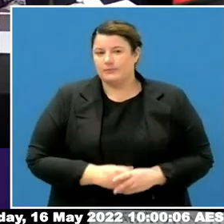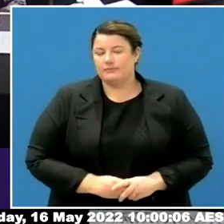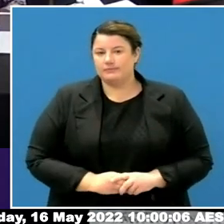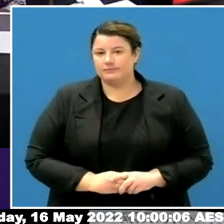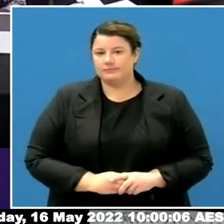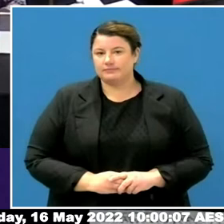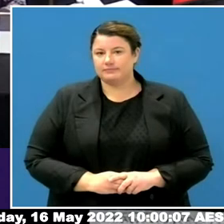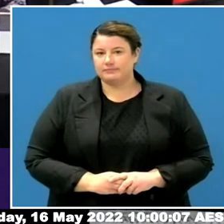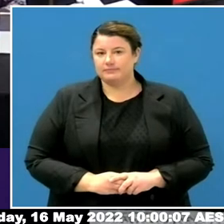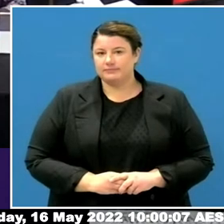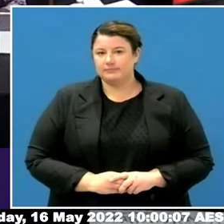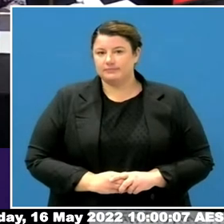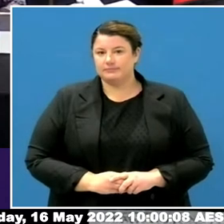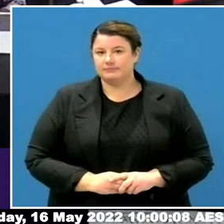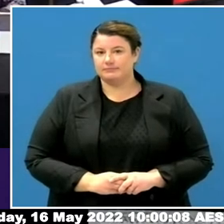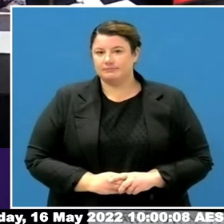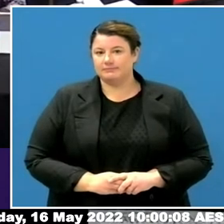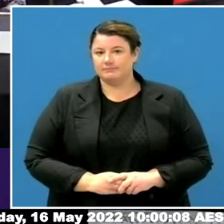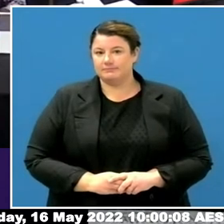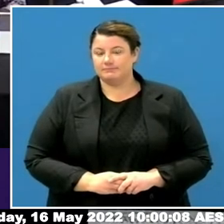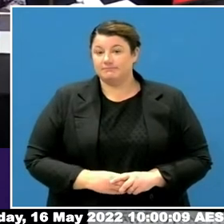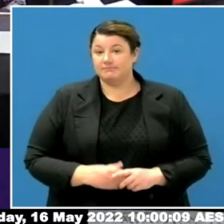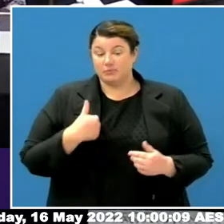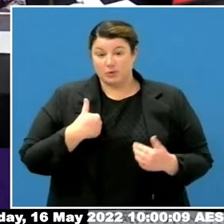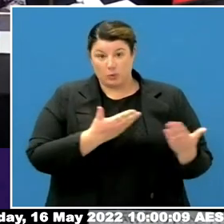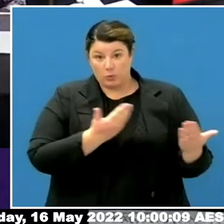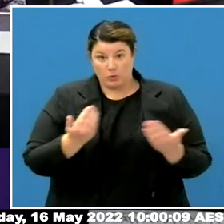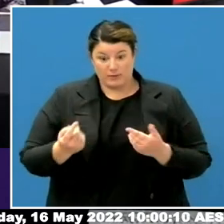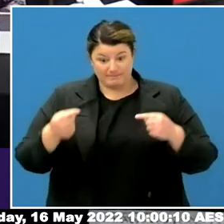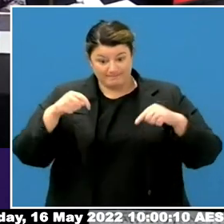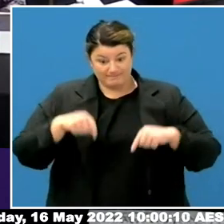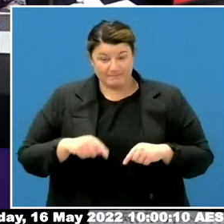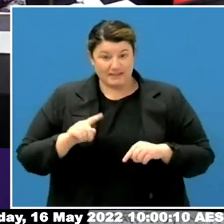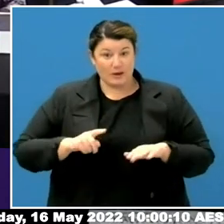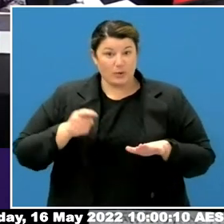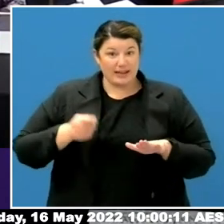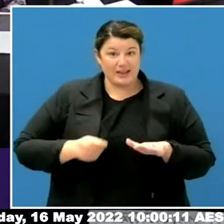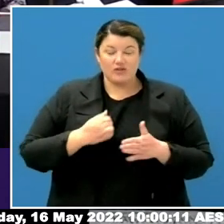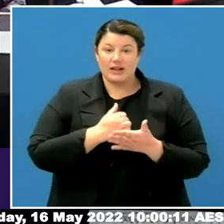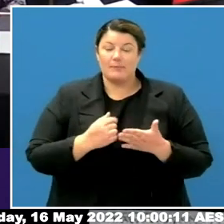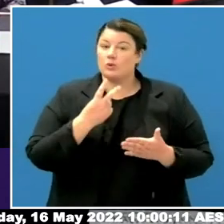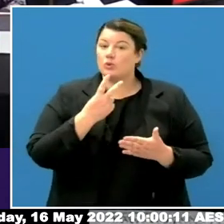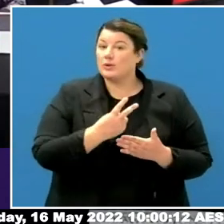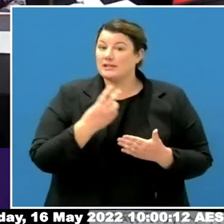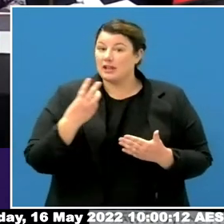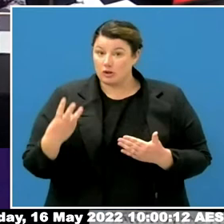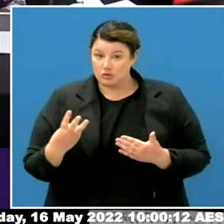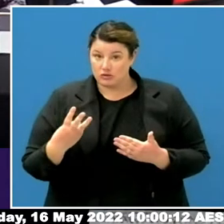I welcome everyone to this, which is the 23rd Public hearing of the Royal Commission